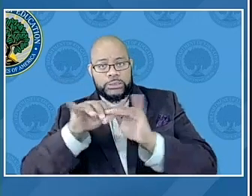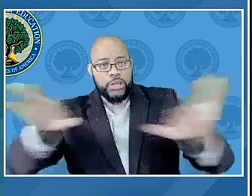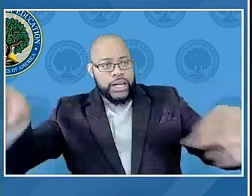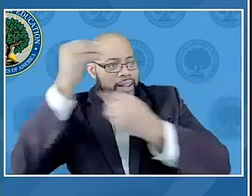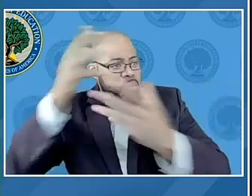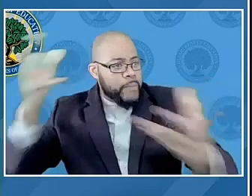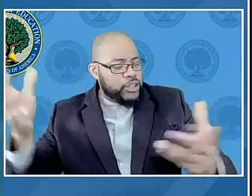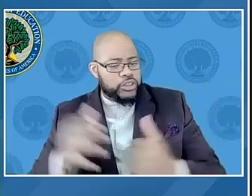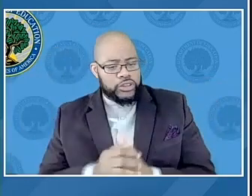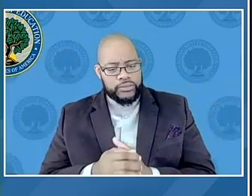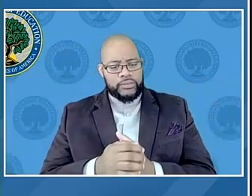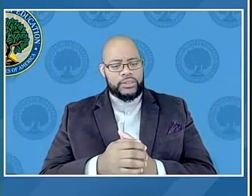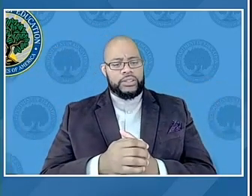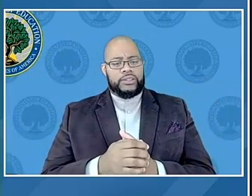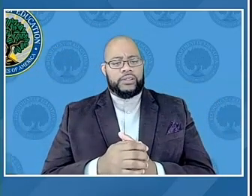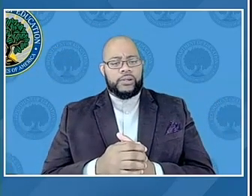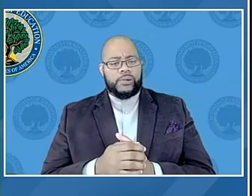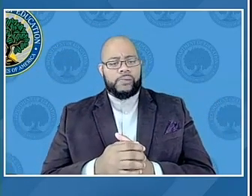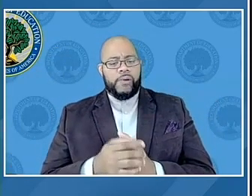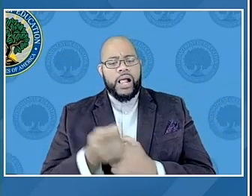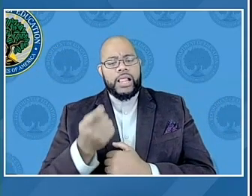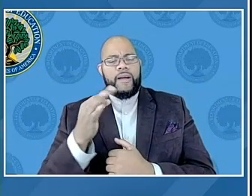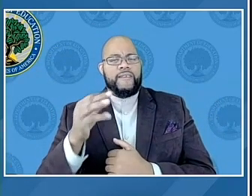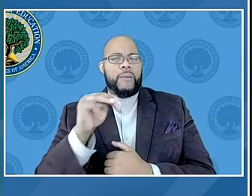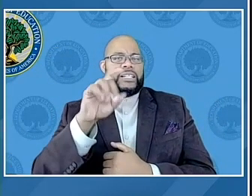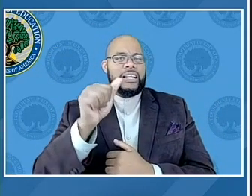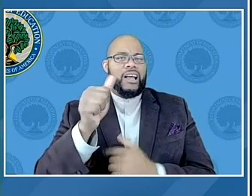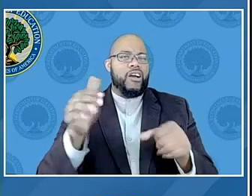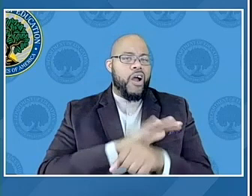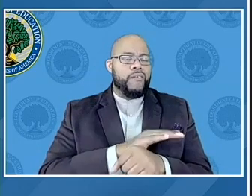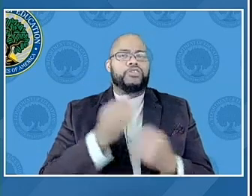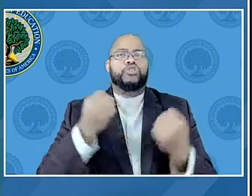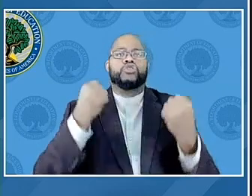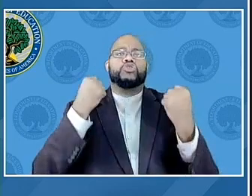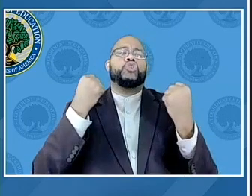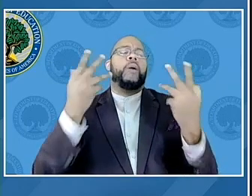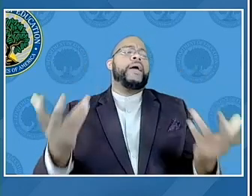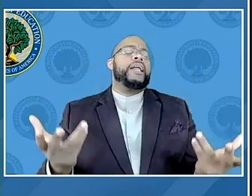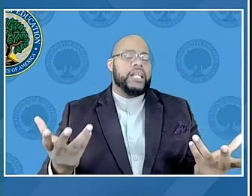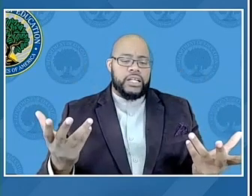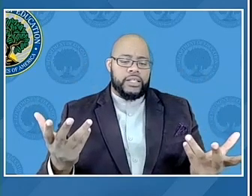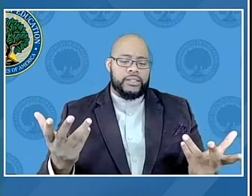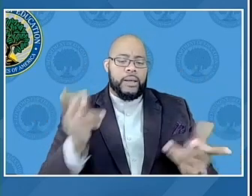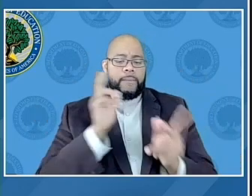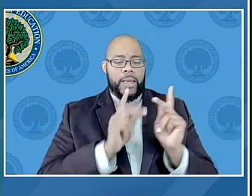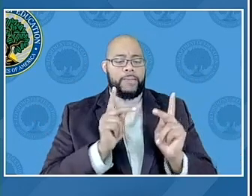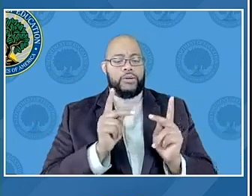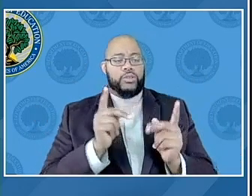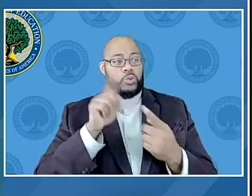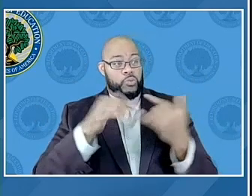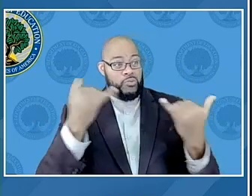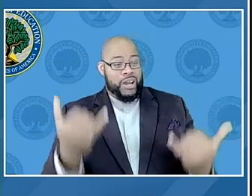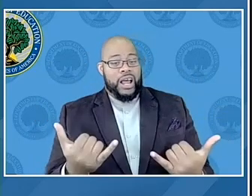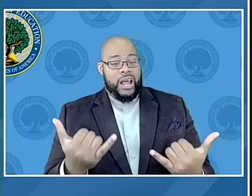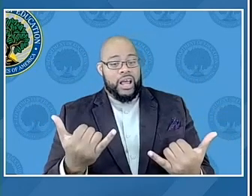There was a little bit of media coverage and so many of them, so many people, even to this day, it's been a year and a half,